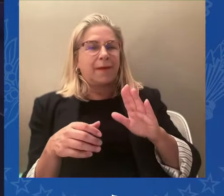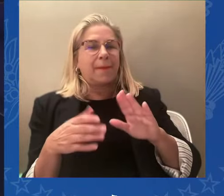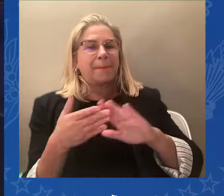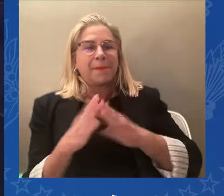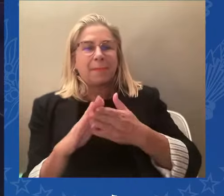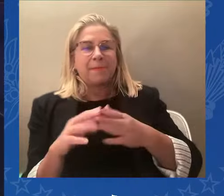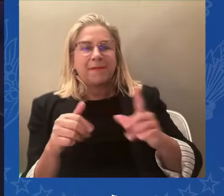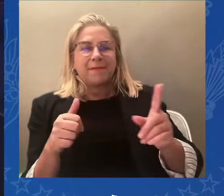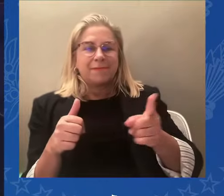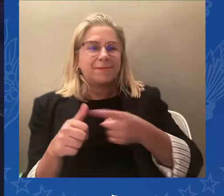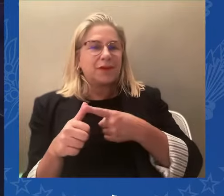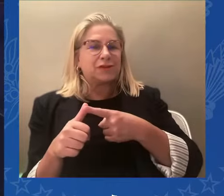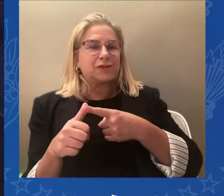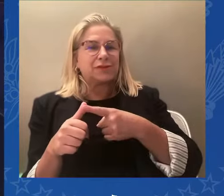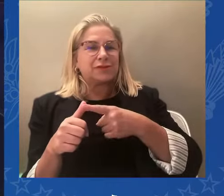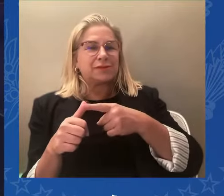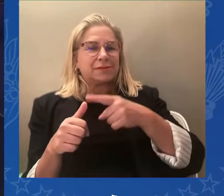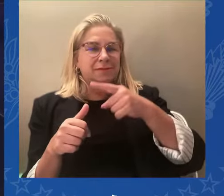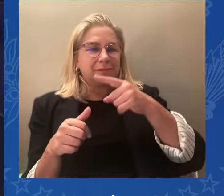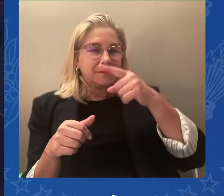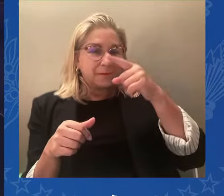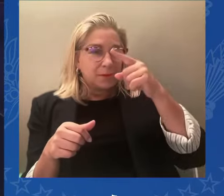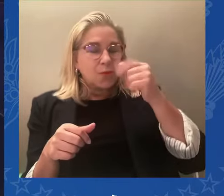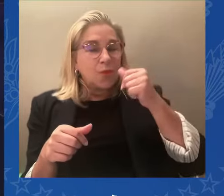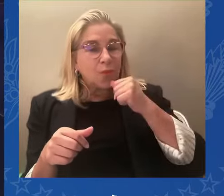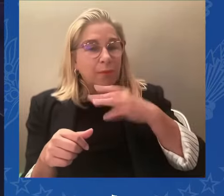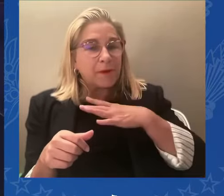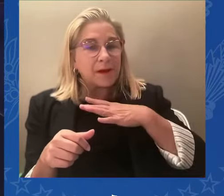And Hakeem will become the first Black speaker of the House.